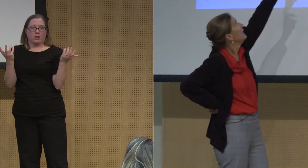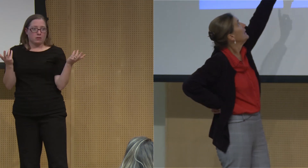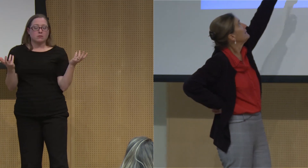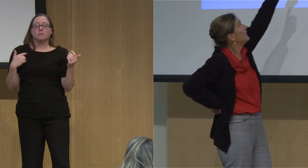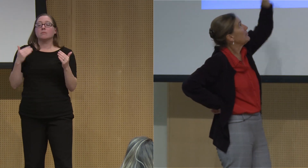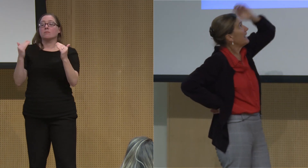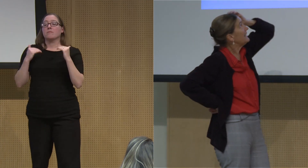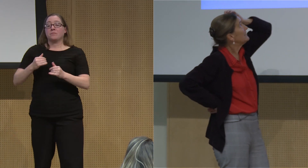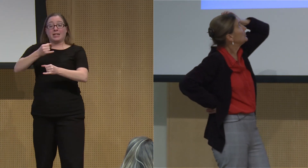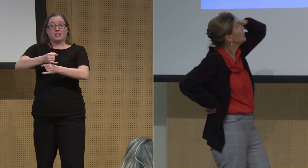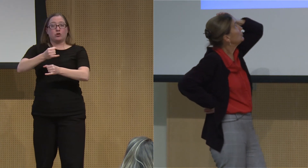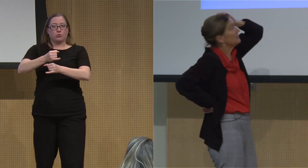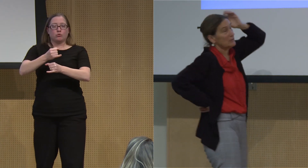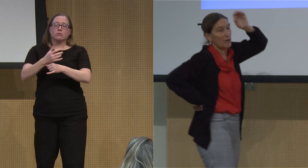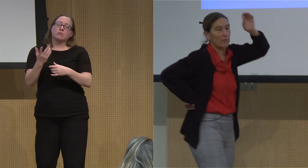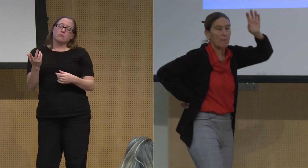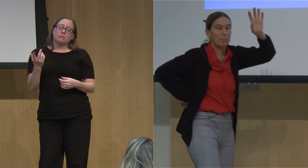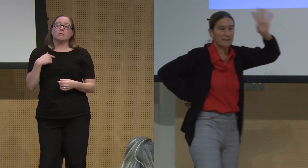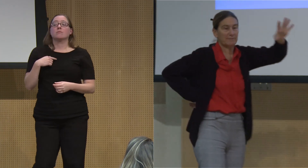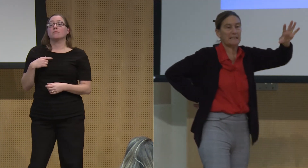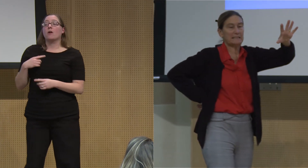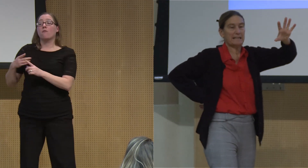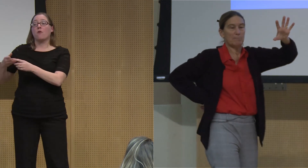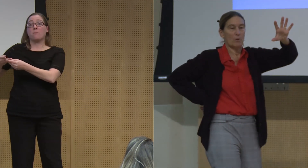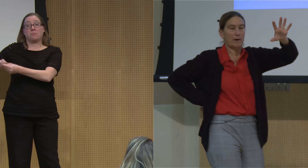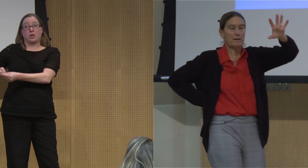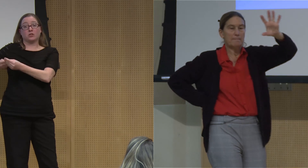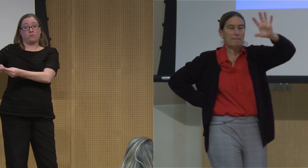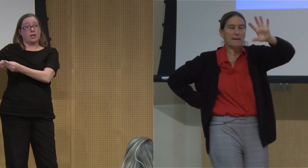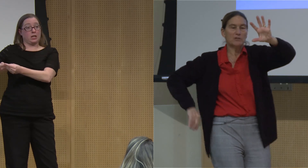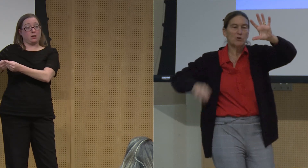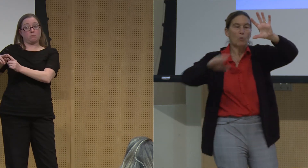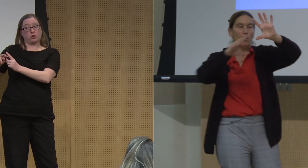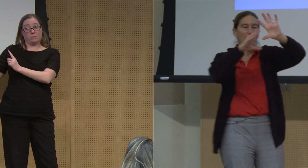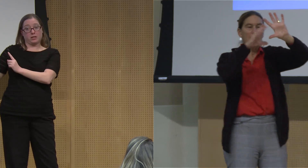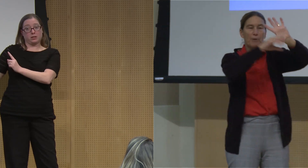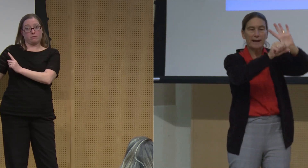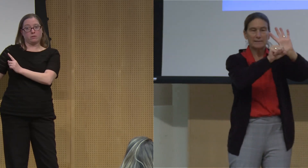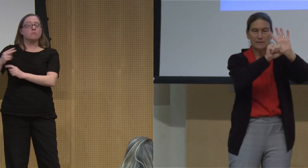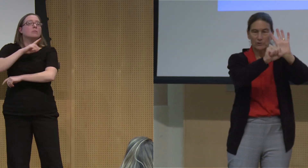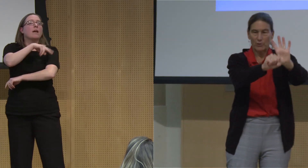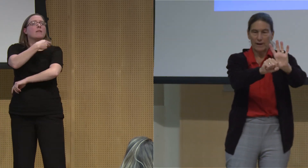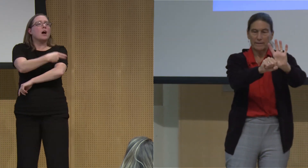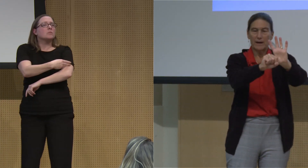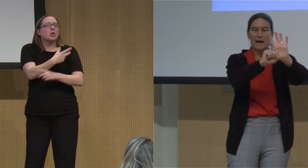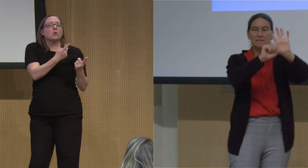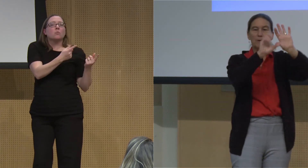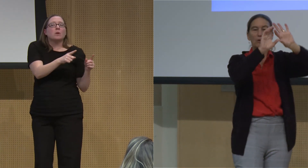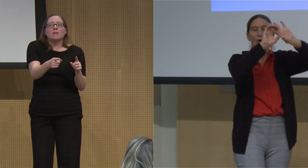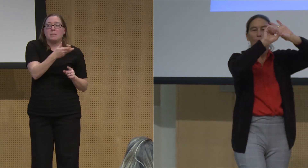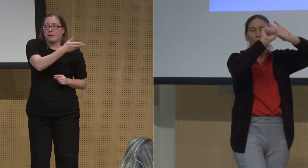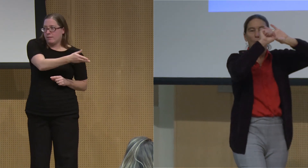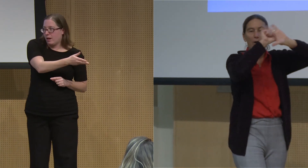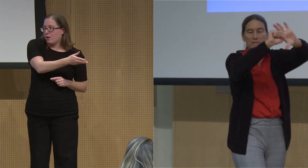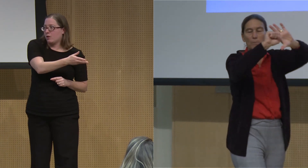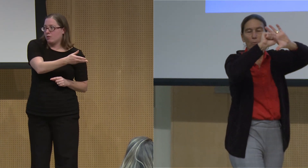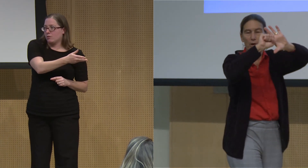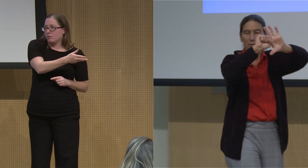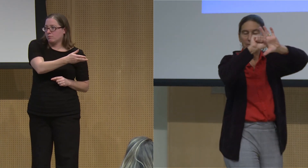THEN YOU'VE GOT INSTITUTIONS. SO FROM A BREASTFEEDING STANDPOINT, IT'S WHAT ARE THE PRACTICES THAT ARE GOING ON AT THE HOSPITAL, WHAT ARE THE THINGS